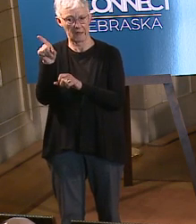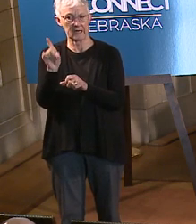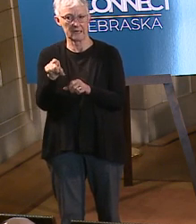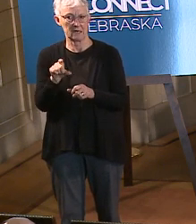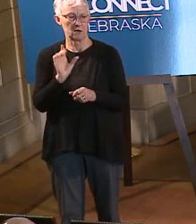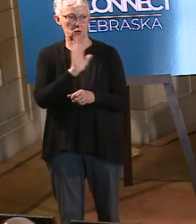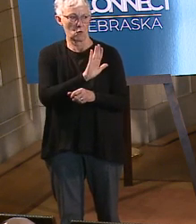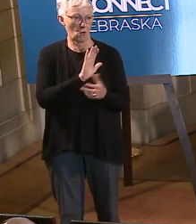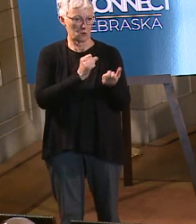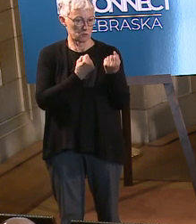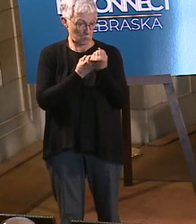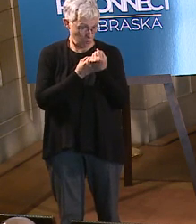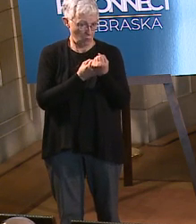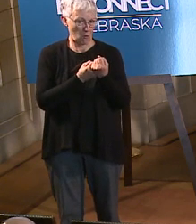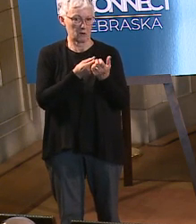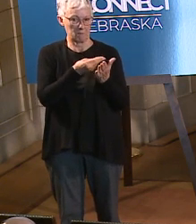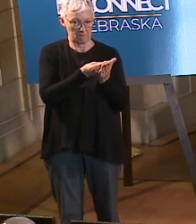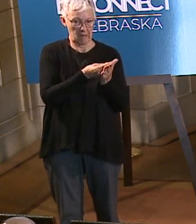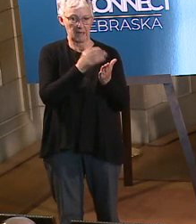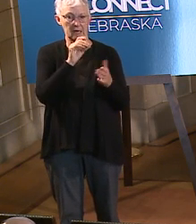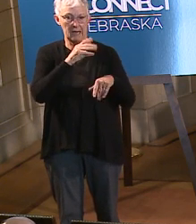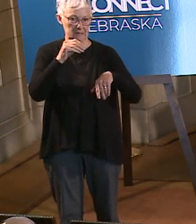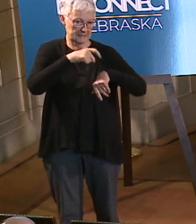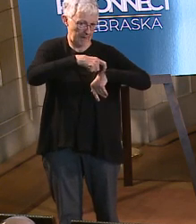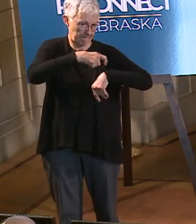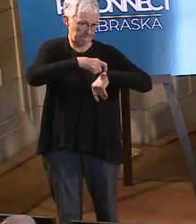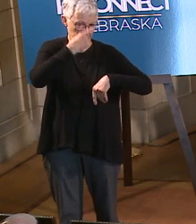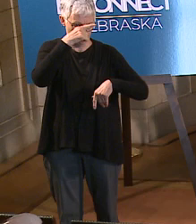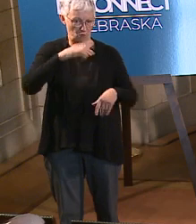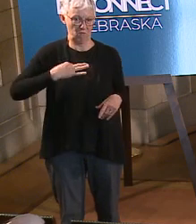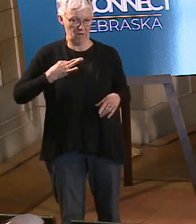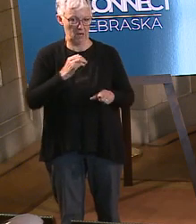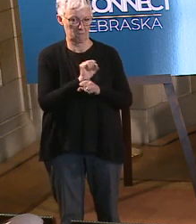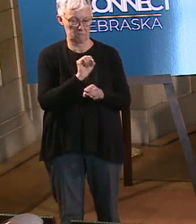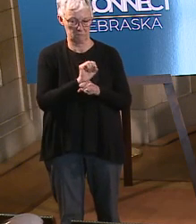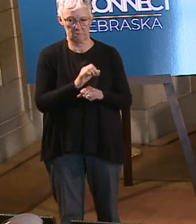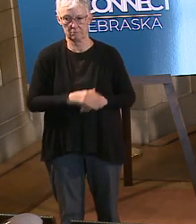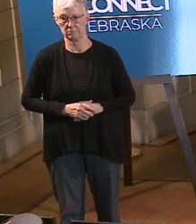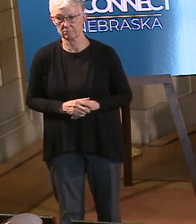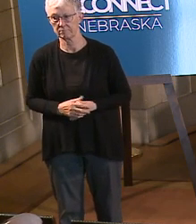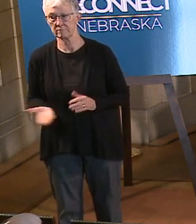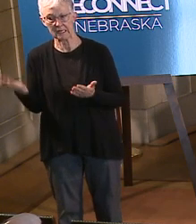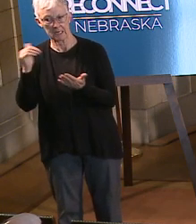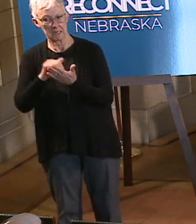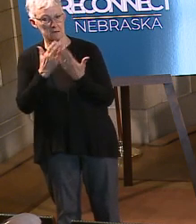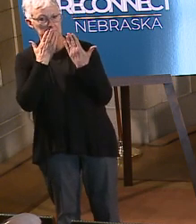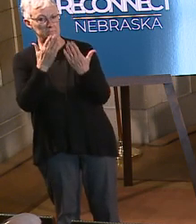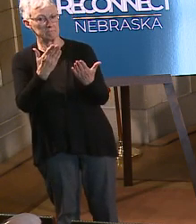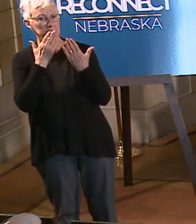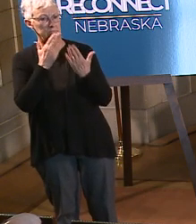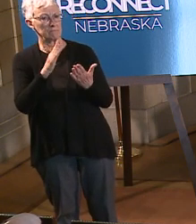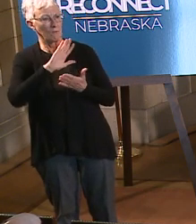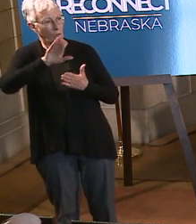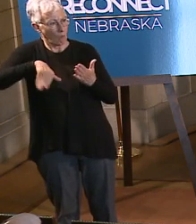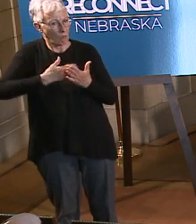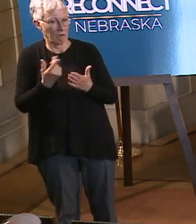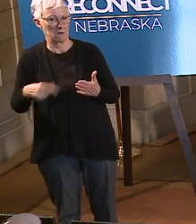HEART BECAUSE THERE IS STILL SO MUCH NEED OUT THERE AND THESE ORGANIZATIONS NEED YOUR HELP.